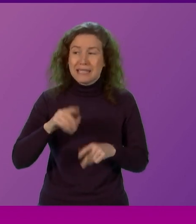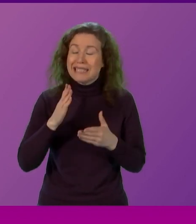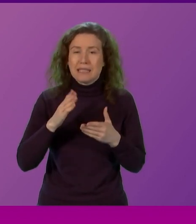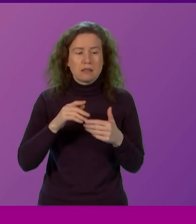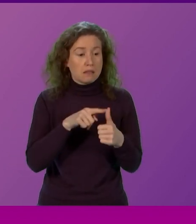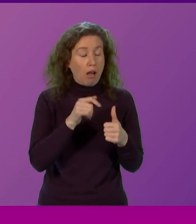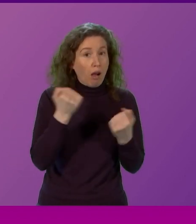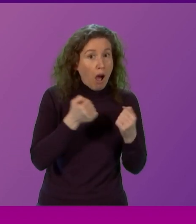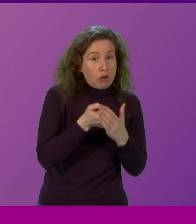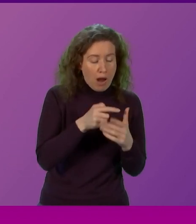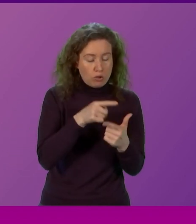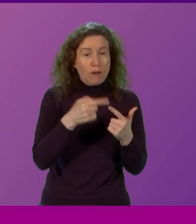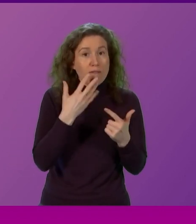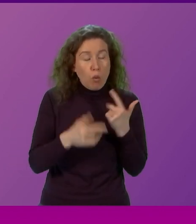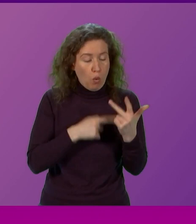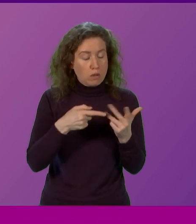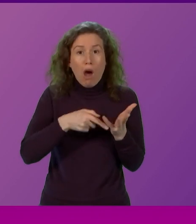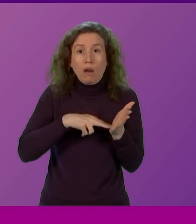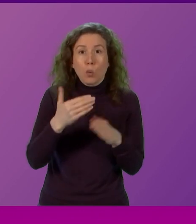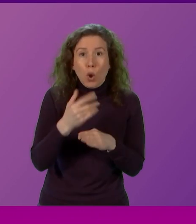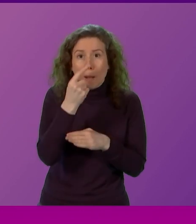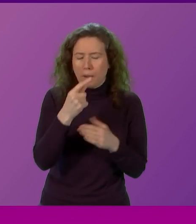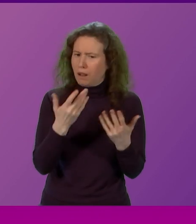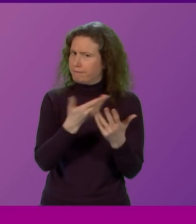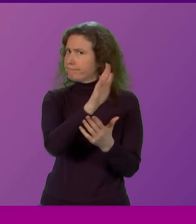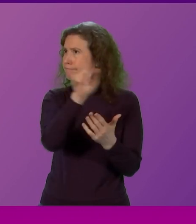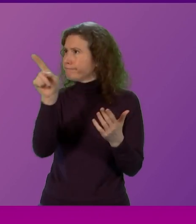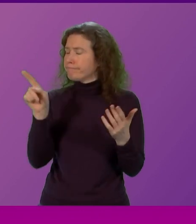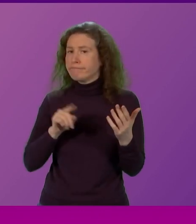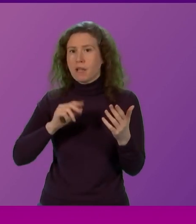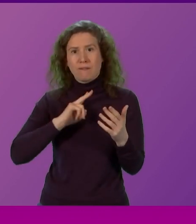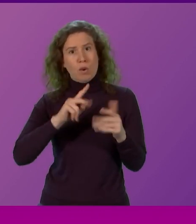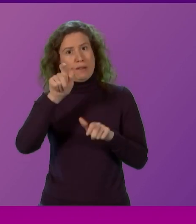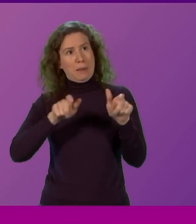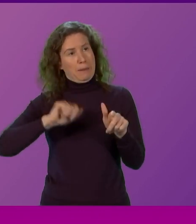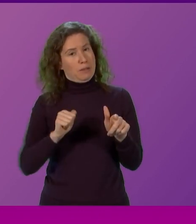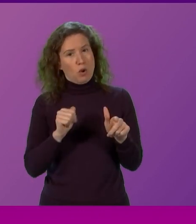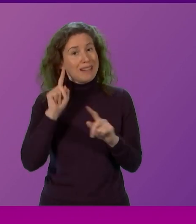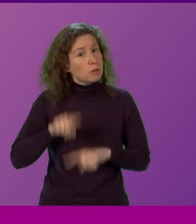“flawed” and “unworkable”, with the voice of businesses across Scotland “ignored”.